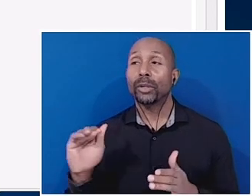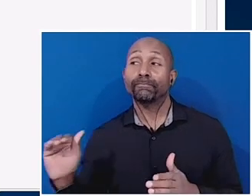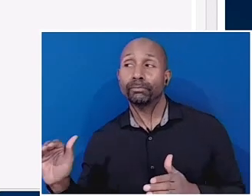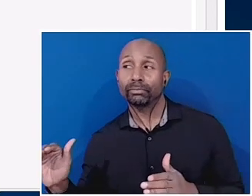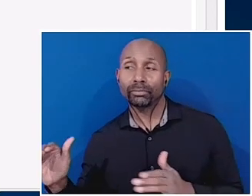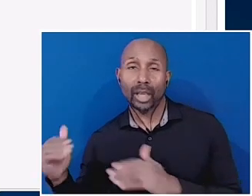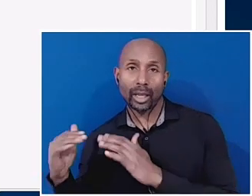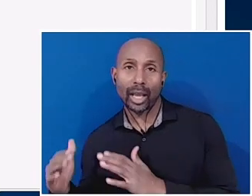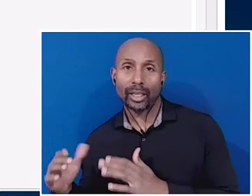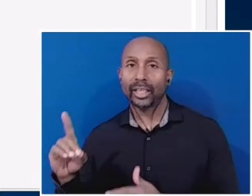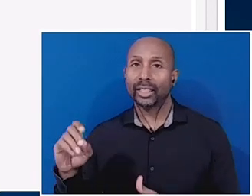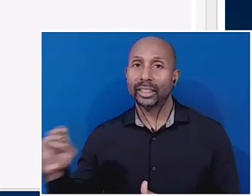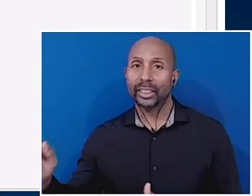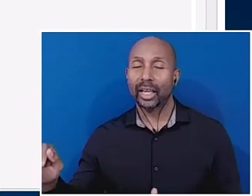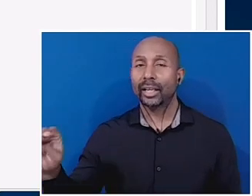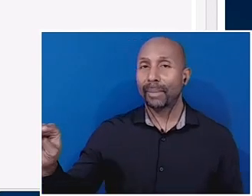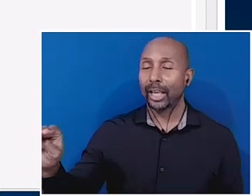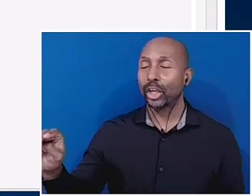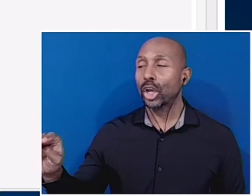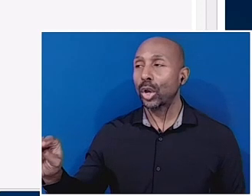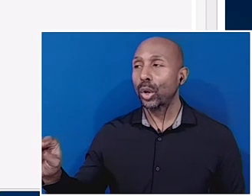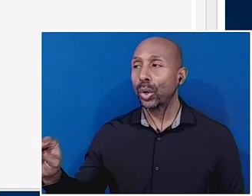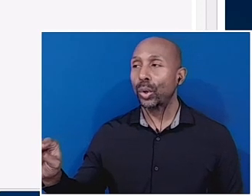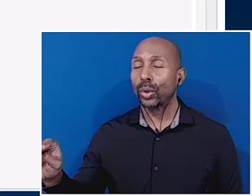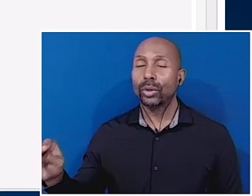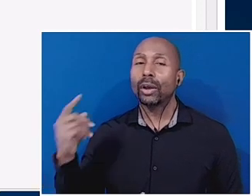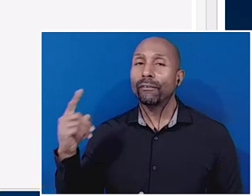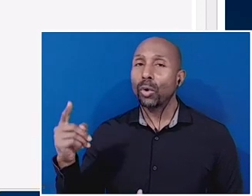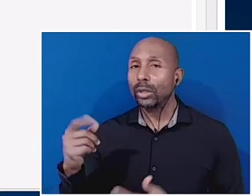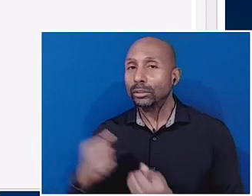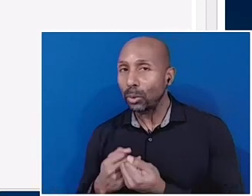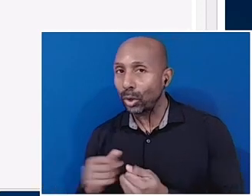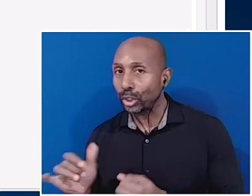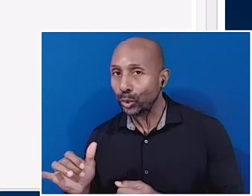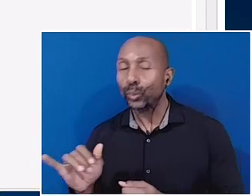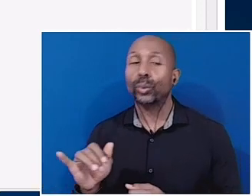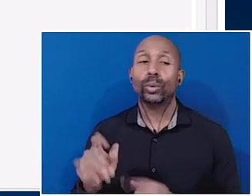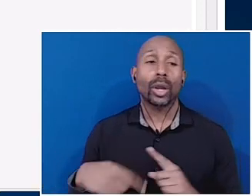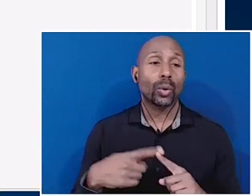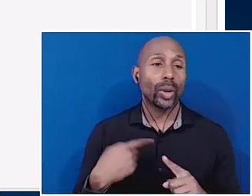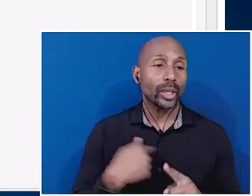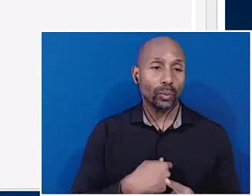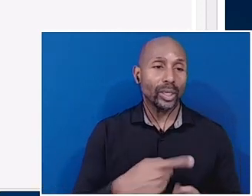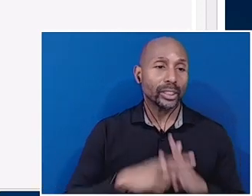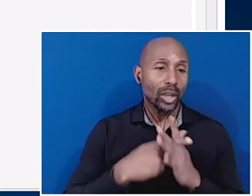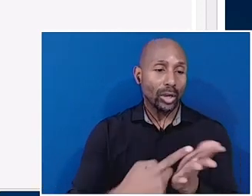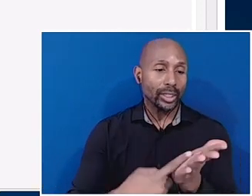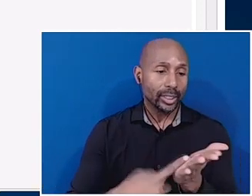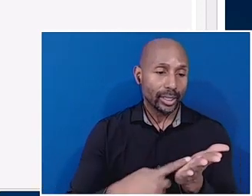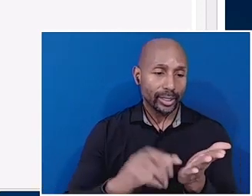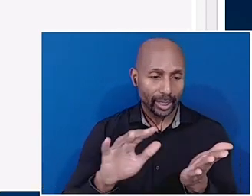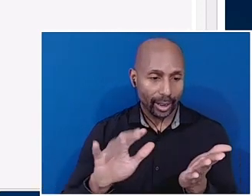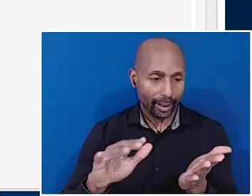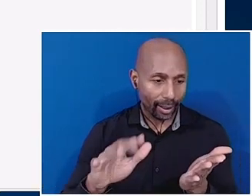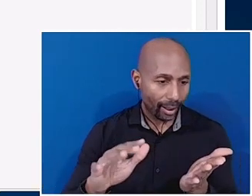Mangold, for some assistance, especially when we get to some of the issues with